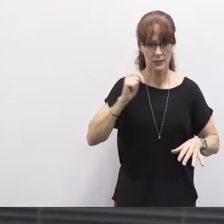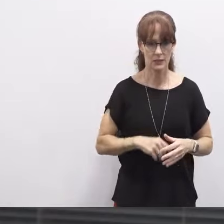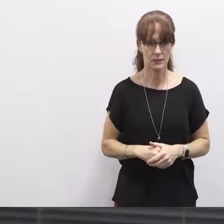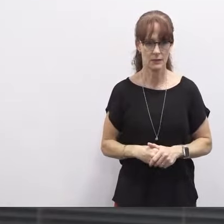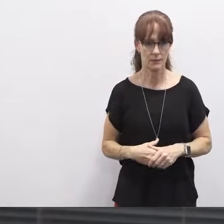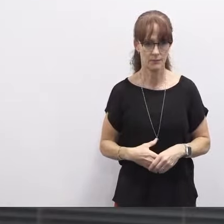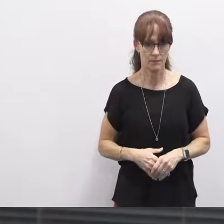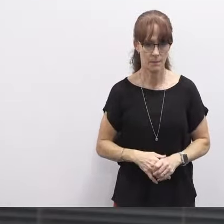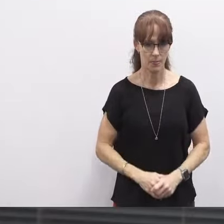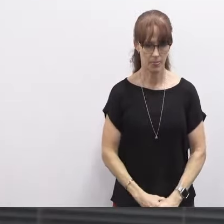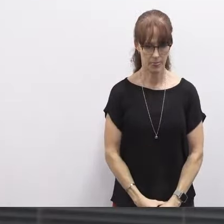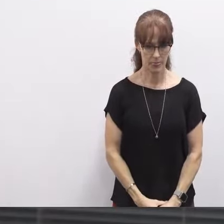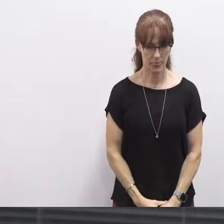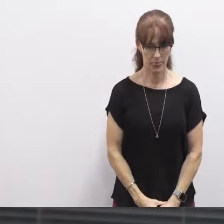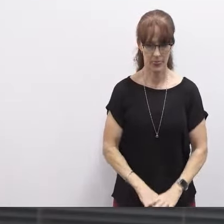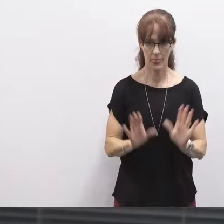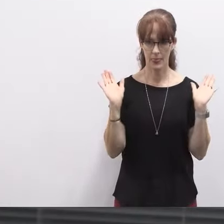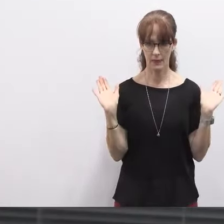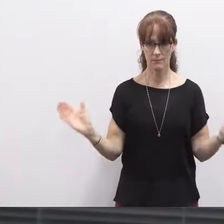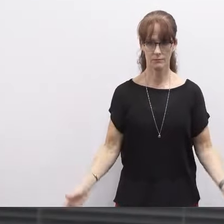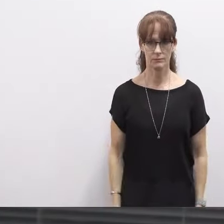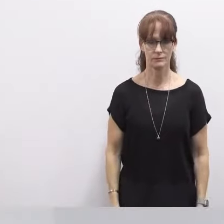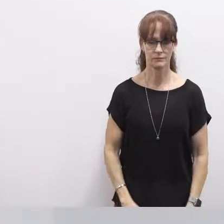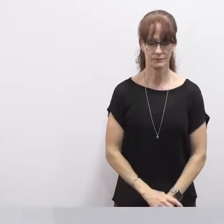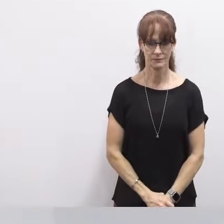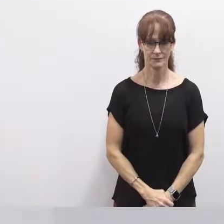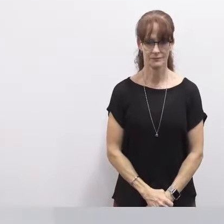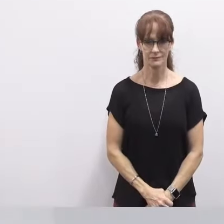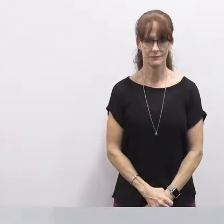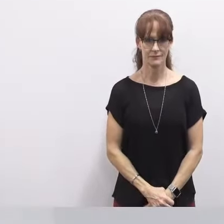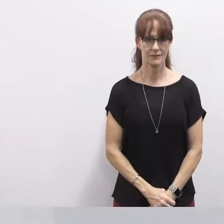And that's all I have to say. Thank you.